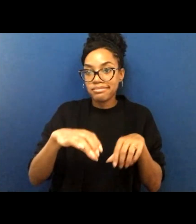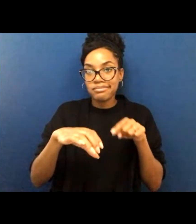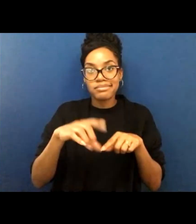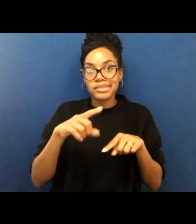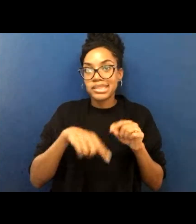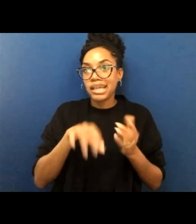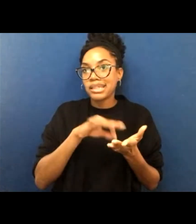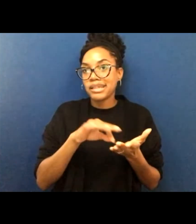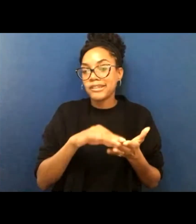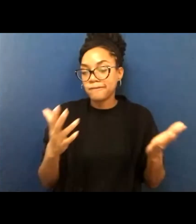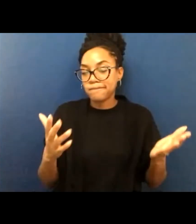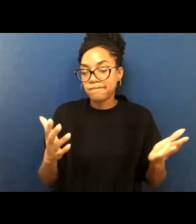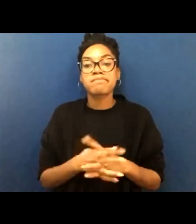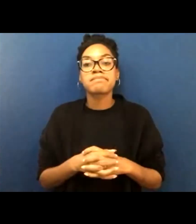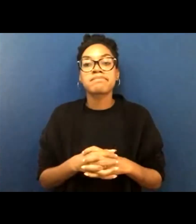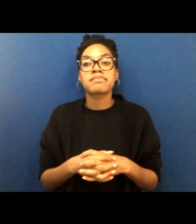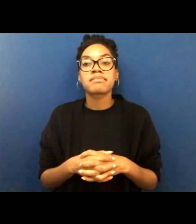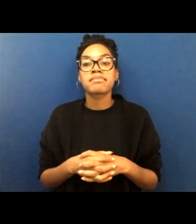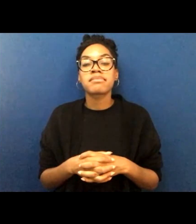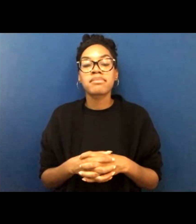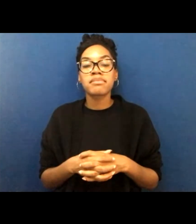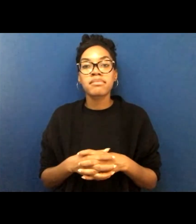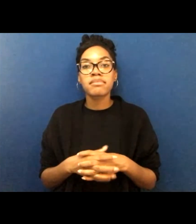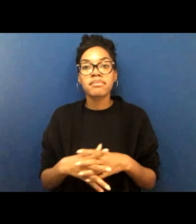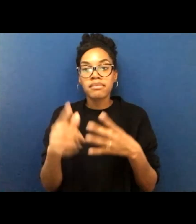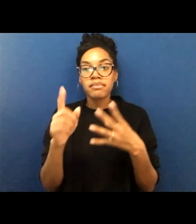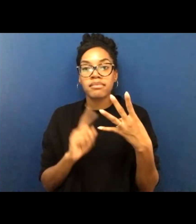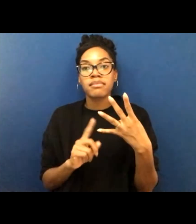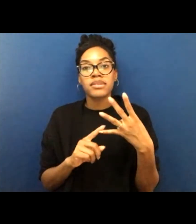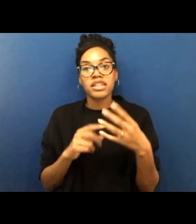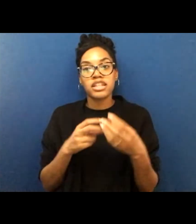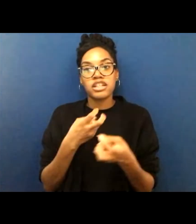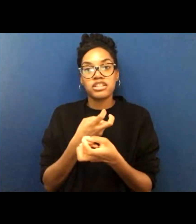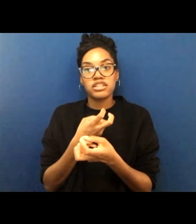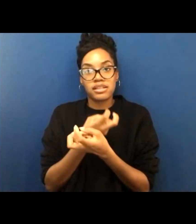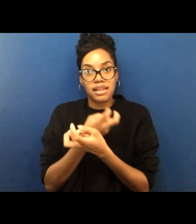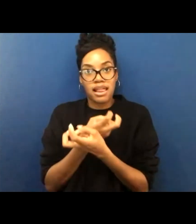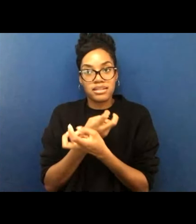a lot of people asked about that. And someone actually said again, that,